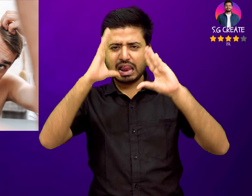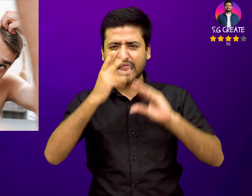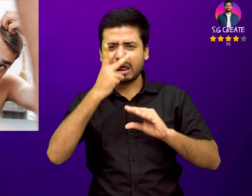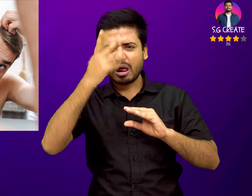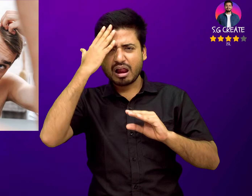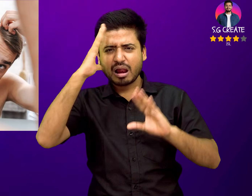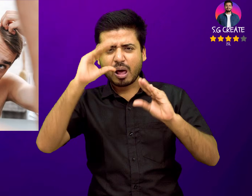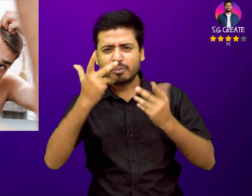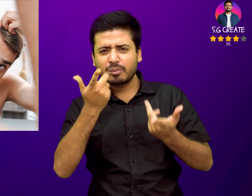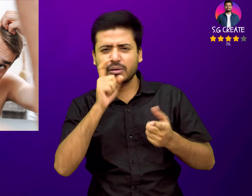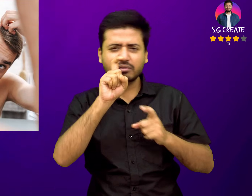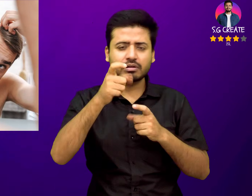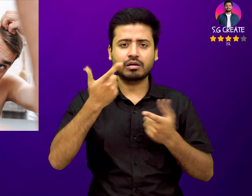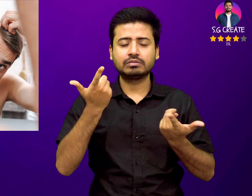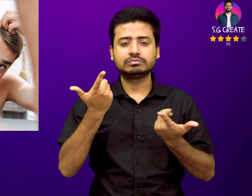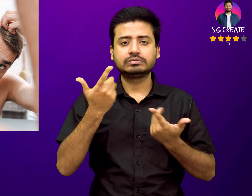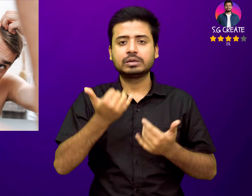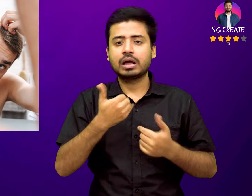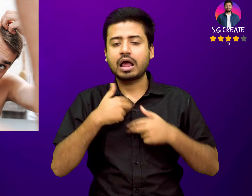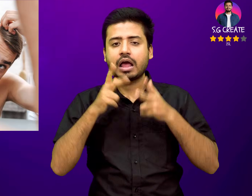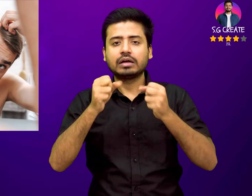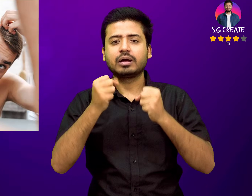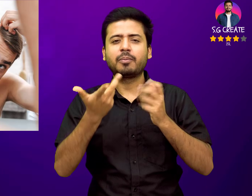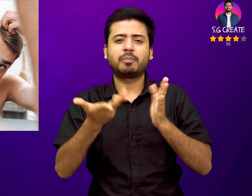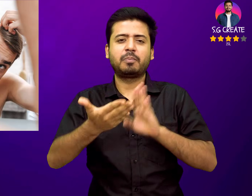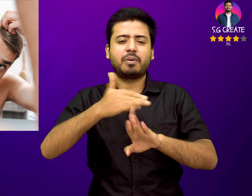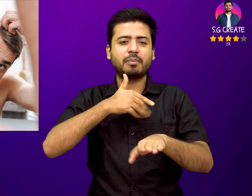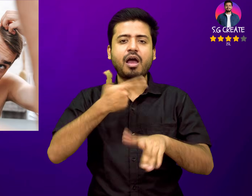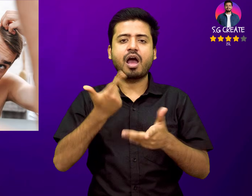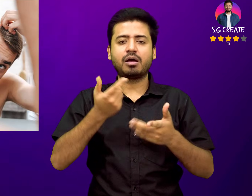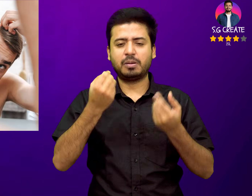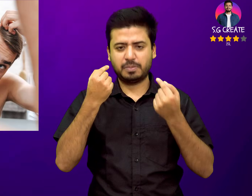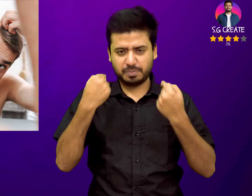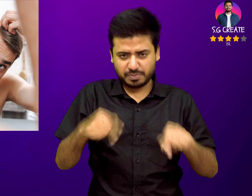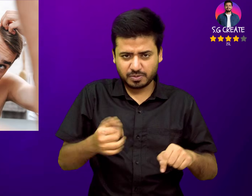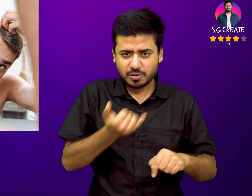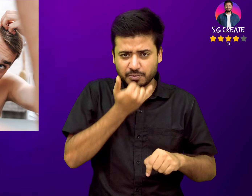These three ingredients are heavy hitters in natural hair care, drawing from auroretic